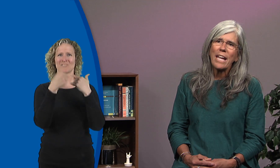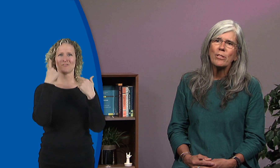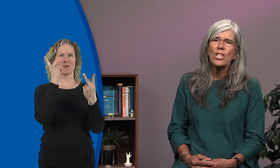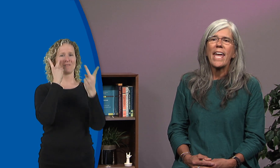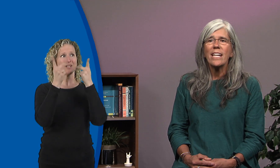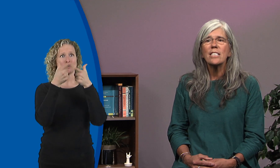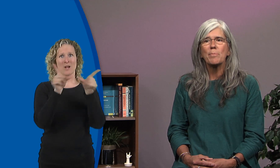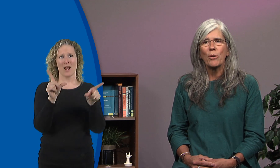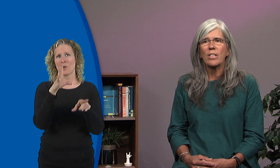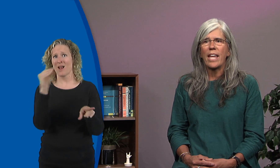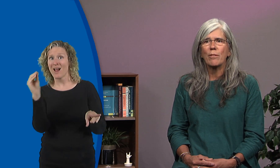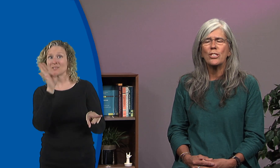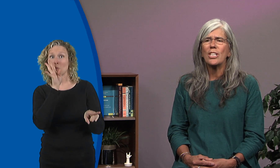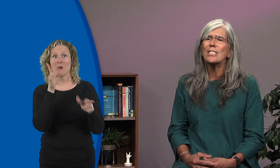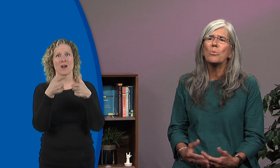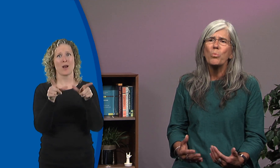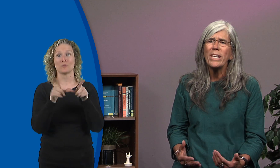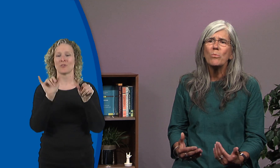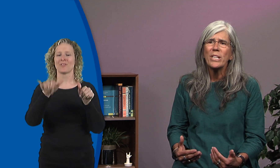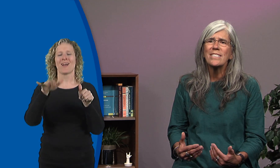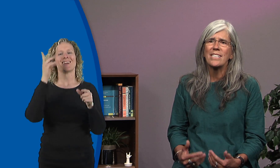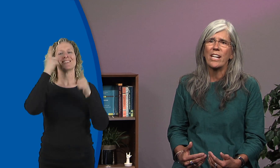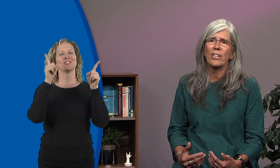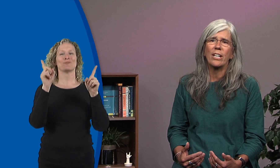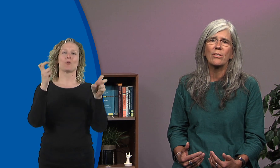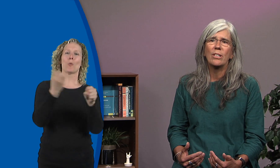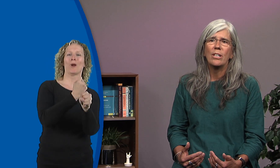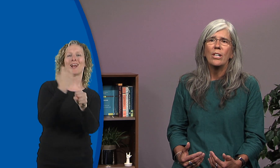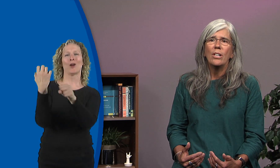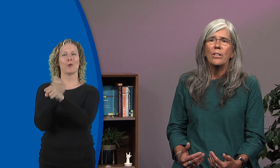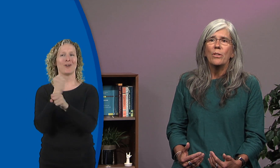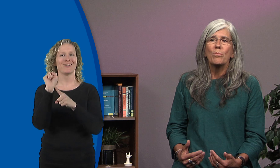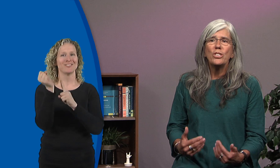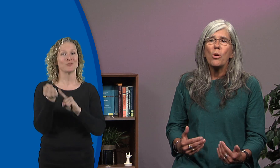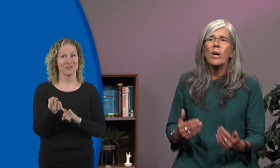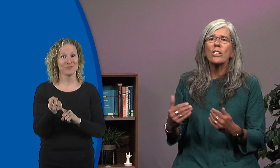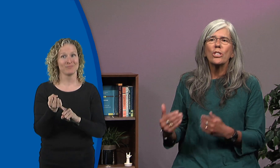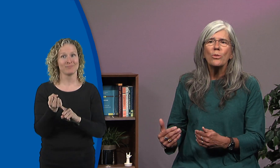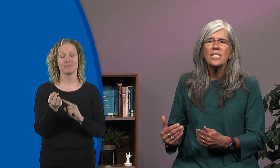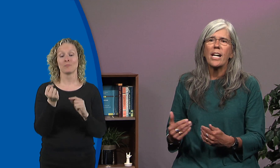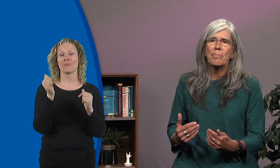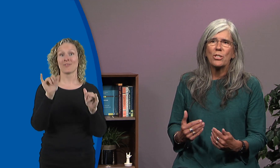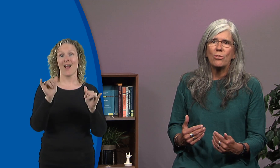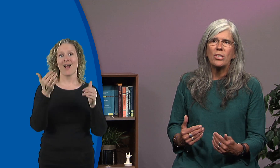and a spoken language is a win-win scenario. We don't want to lose the opportunity